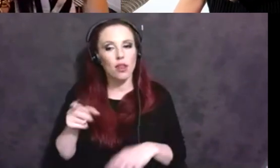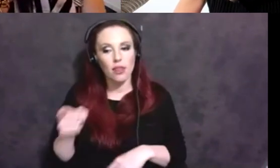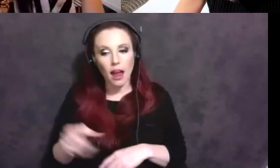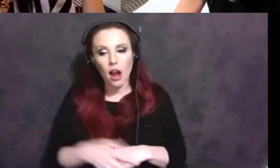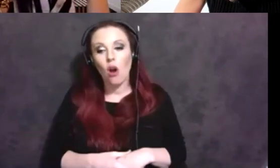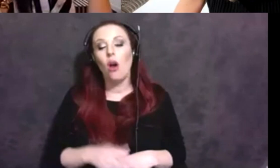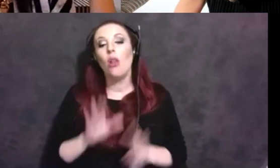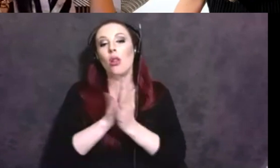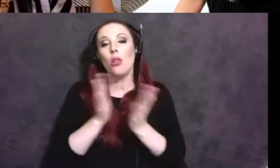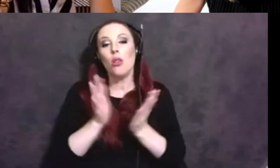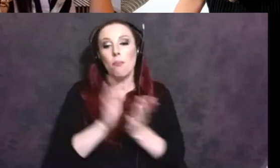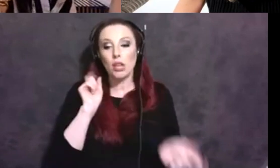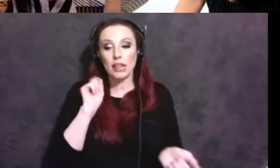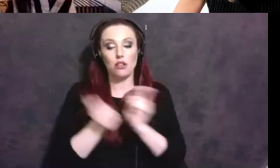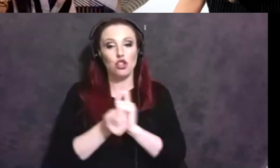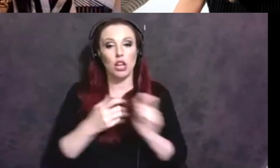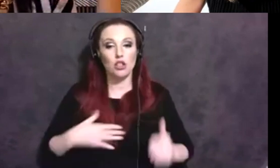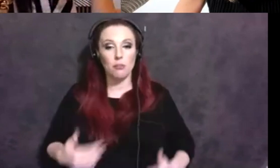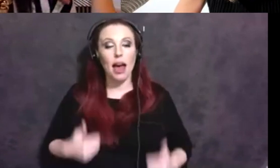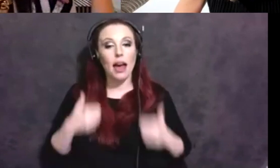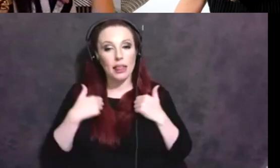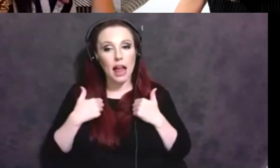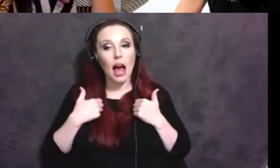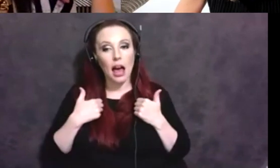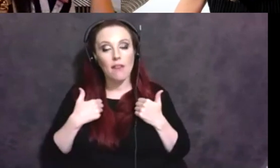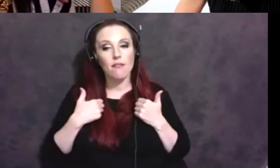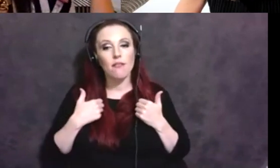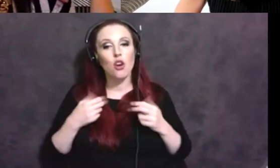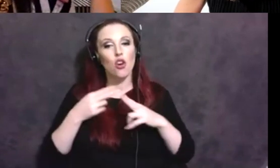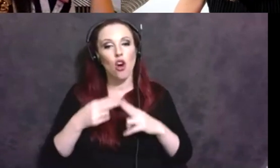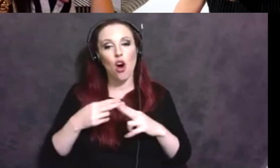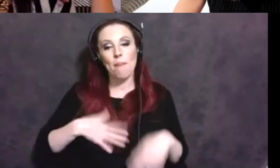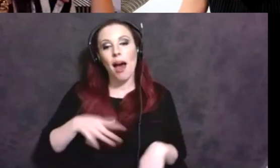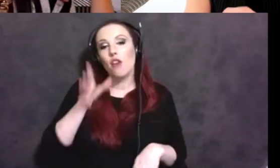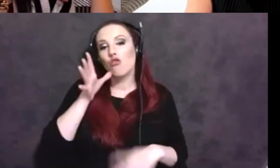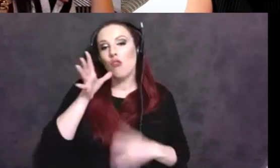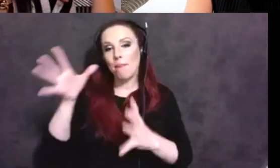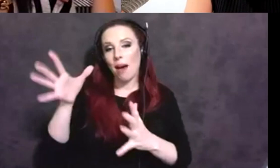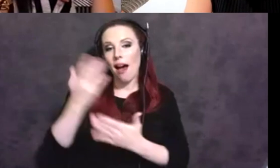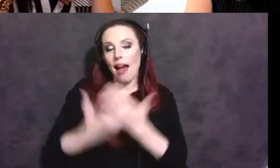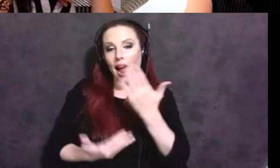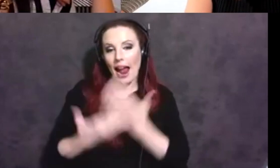The other thing I wanted to mention is I also post a lot on Instagram on empowerment so you can follow me there